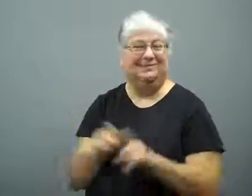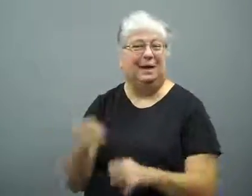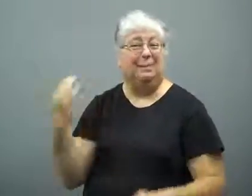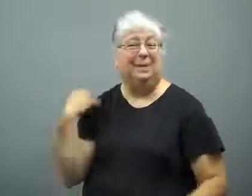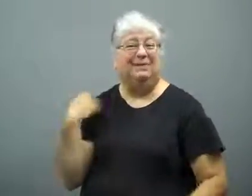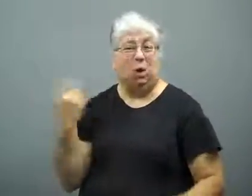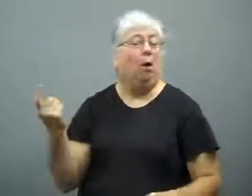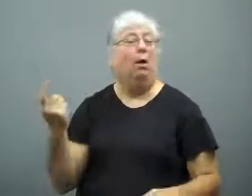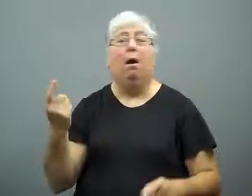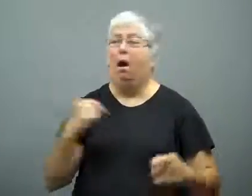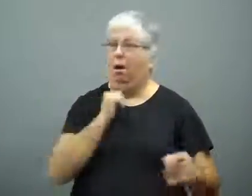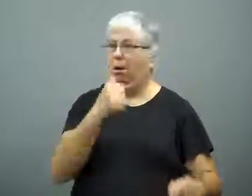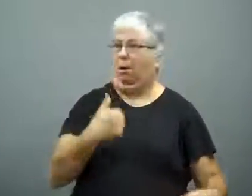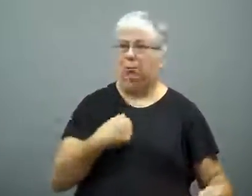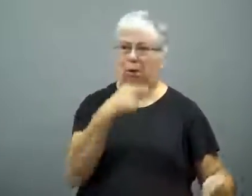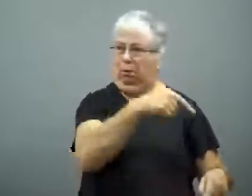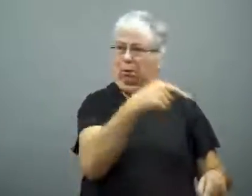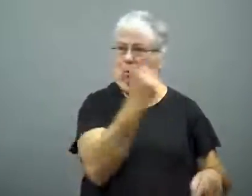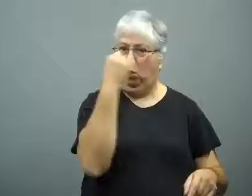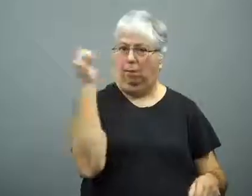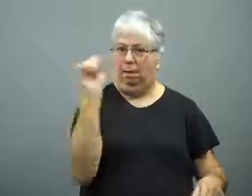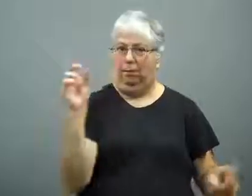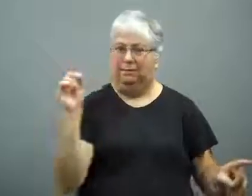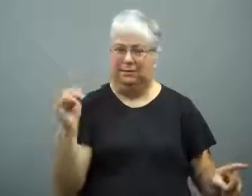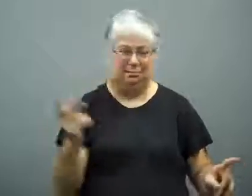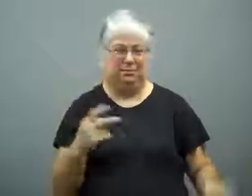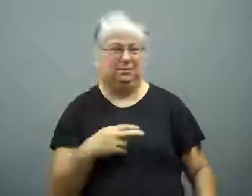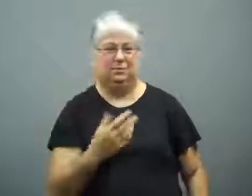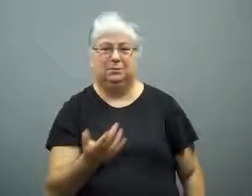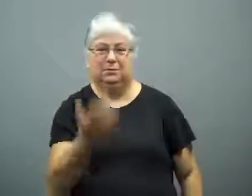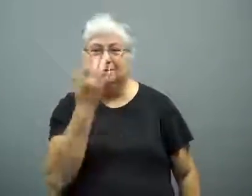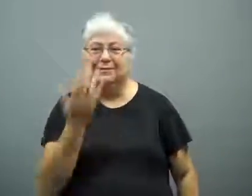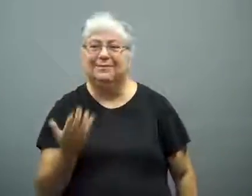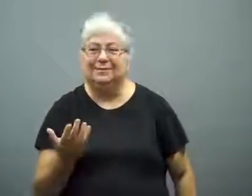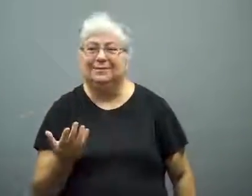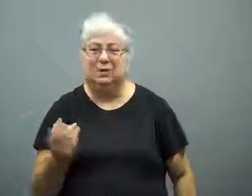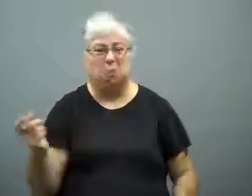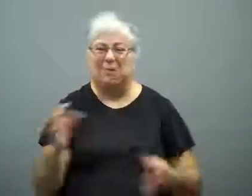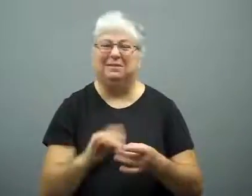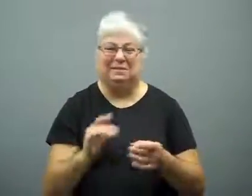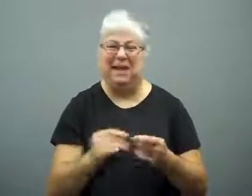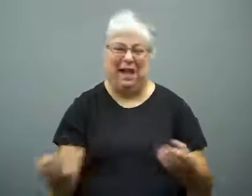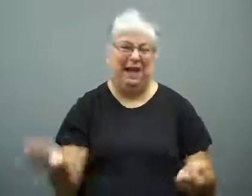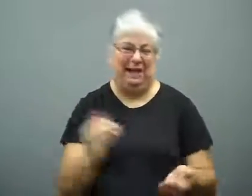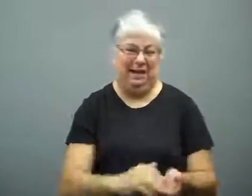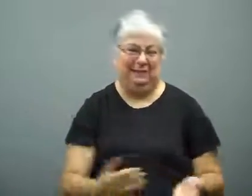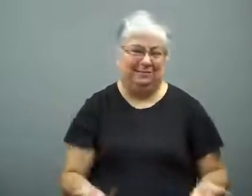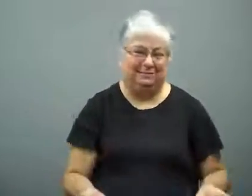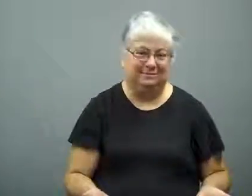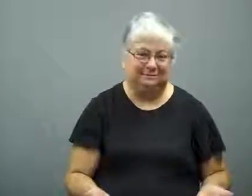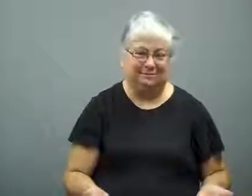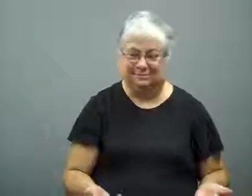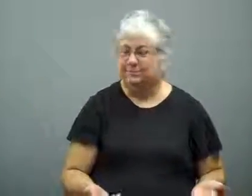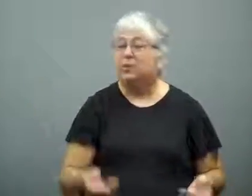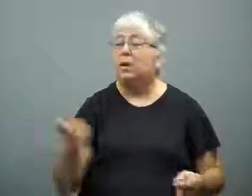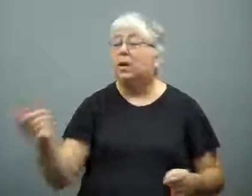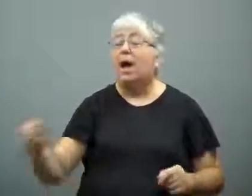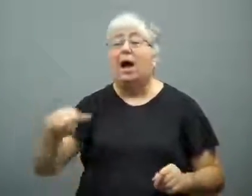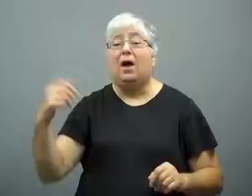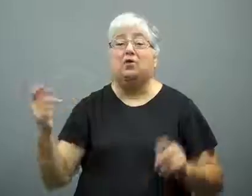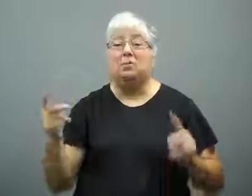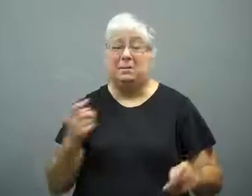Syria did that in the previous attack, and its claims were not believed.